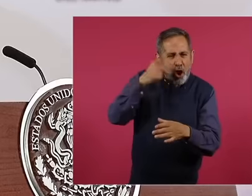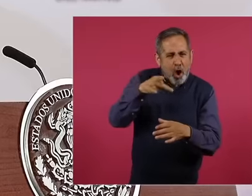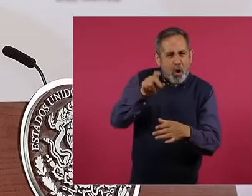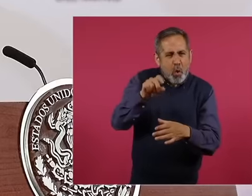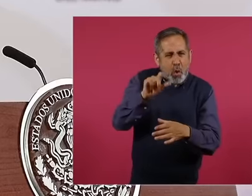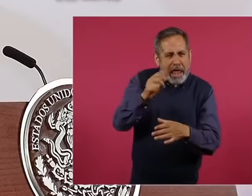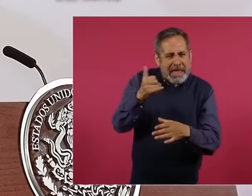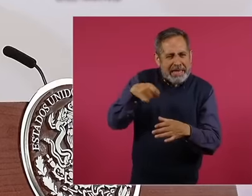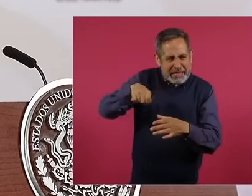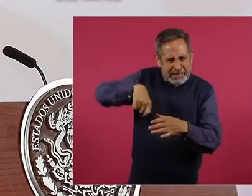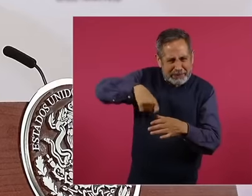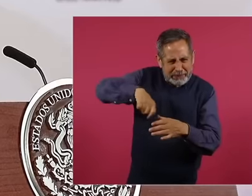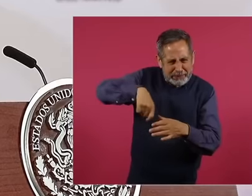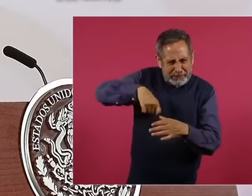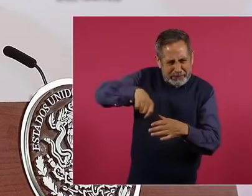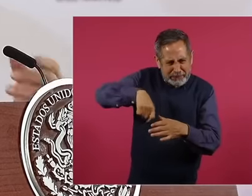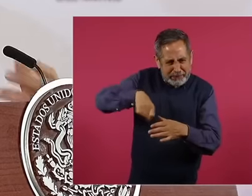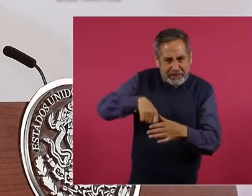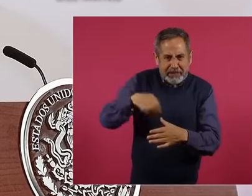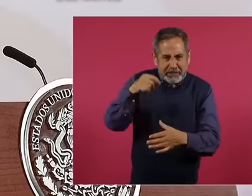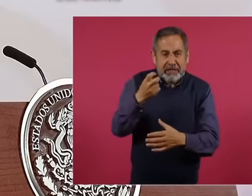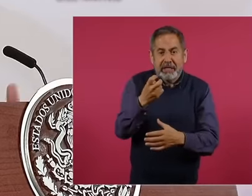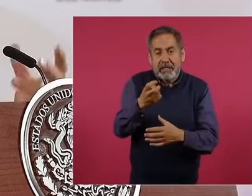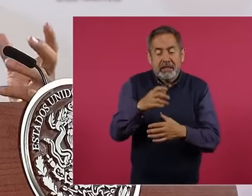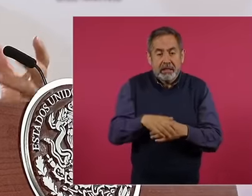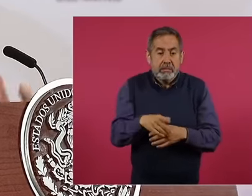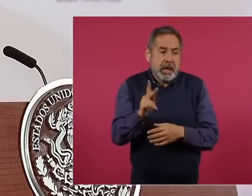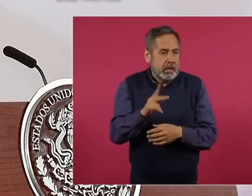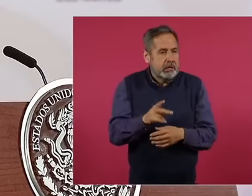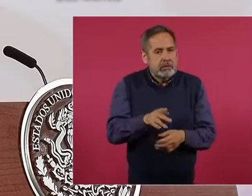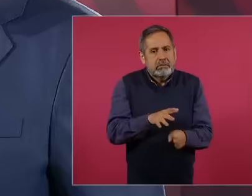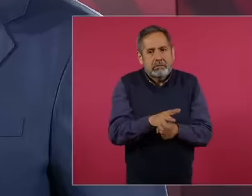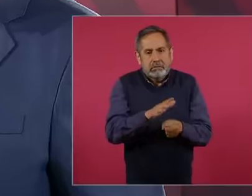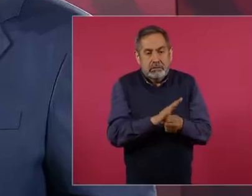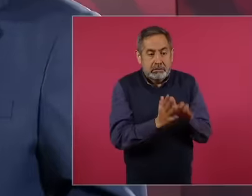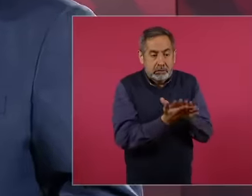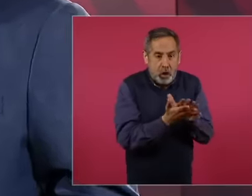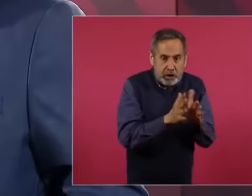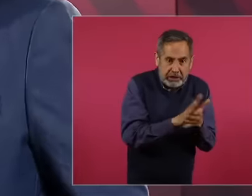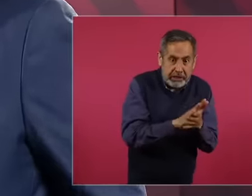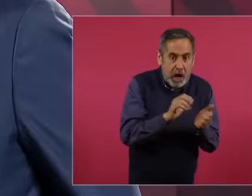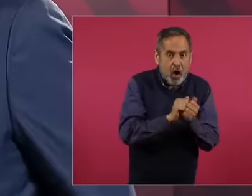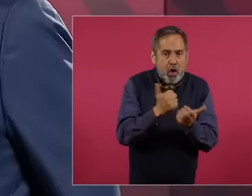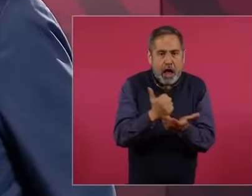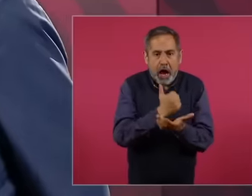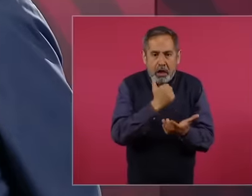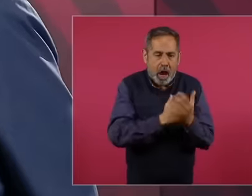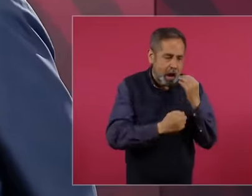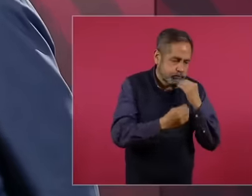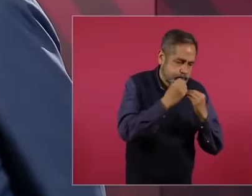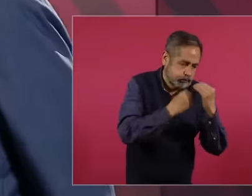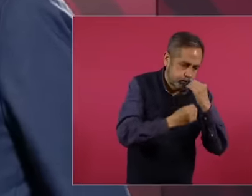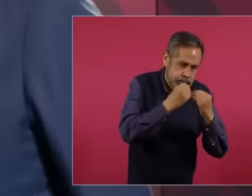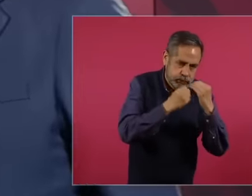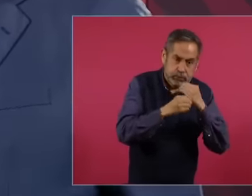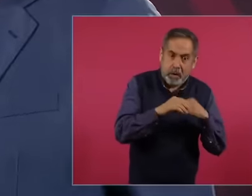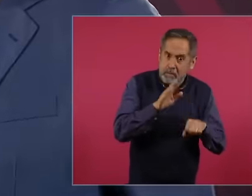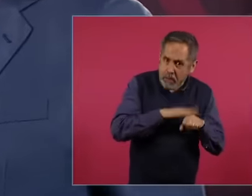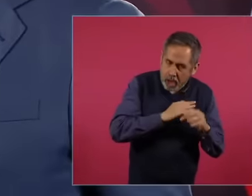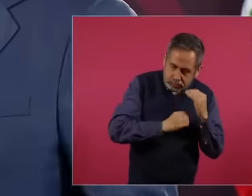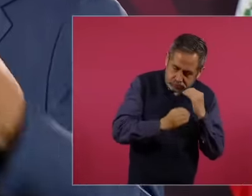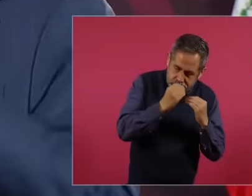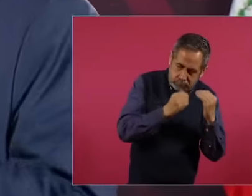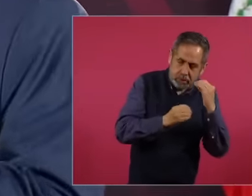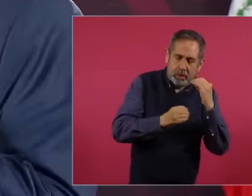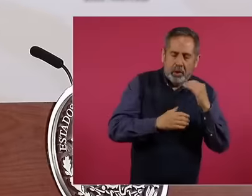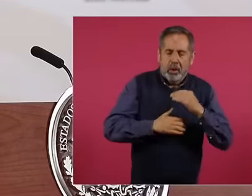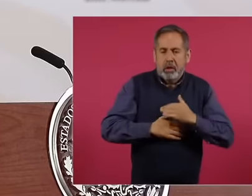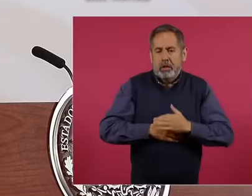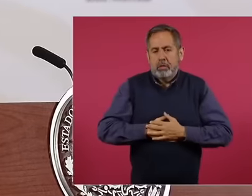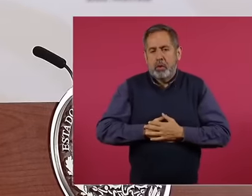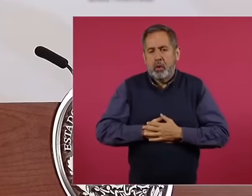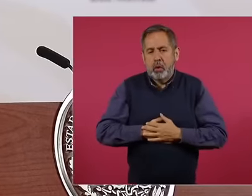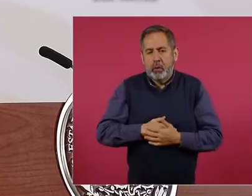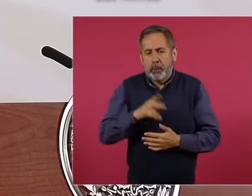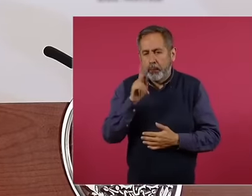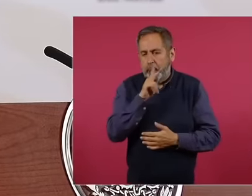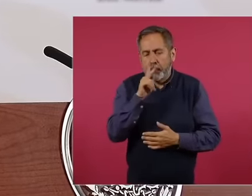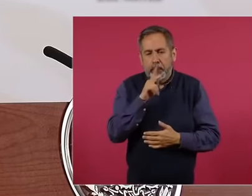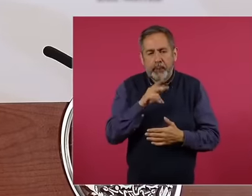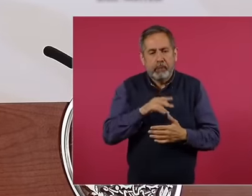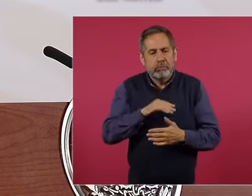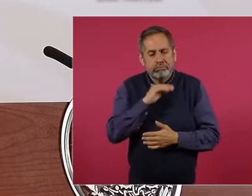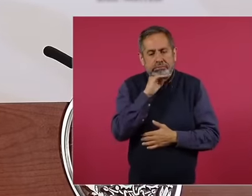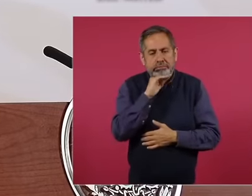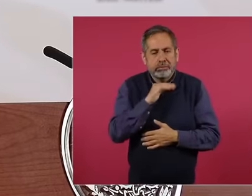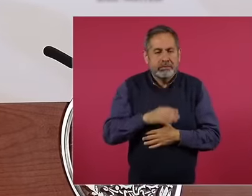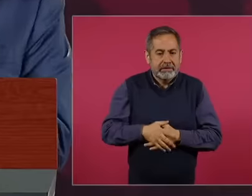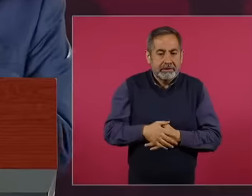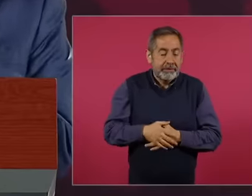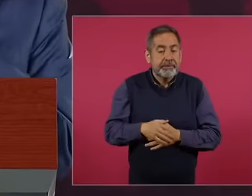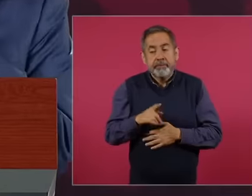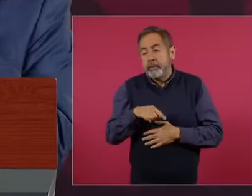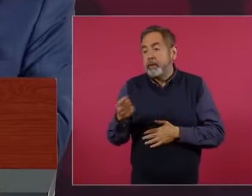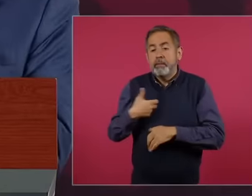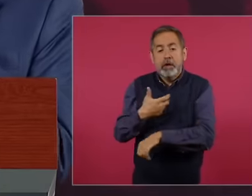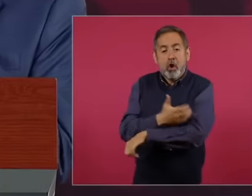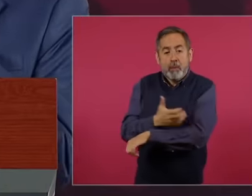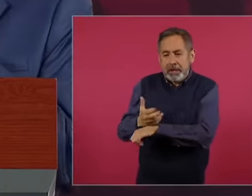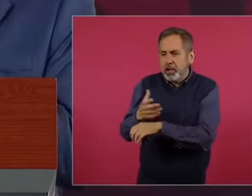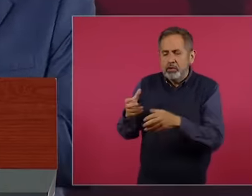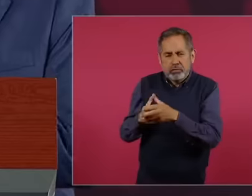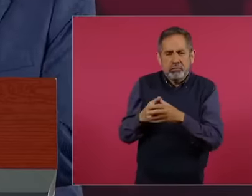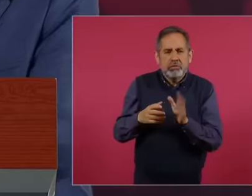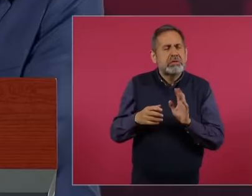Well but with the tortilla and with the rice this one then my companions went because there were only